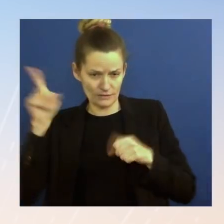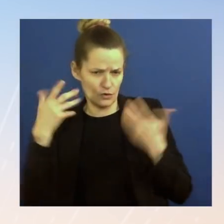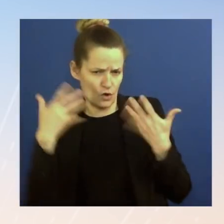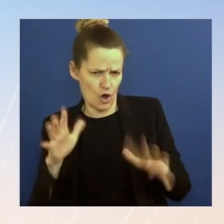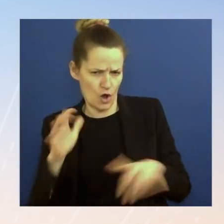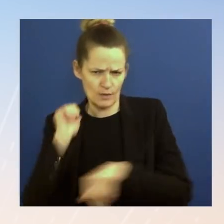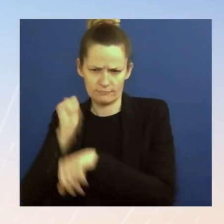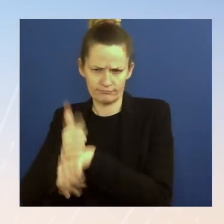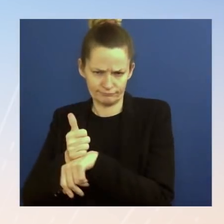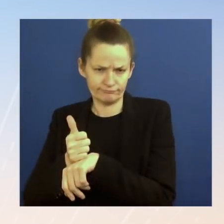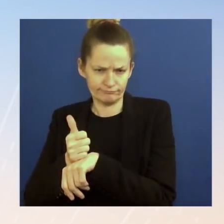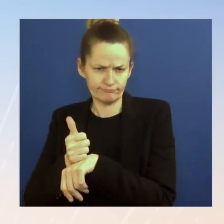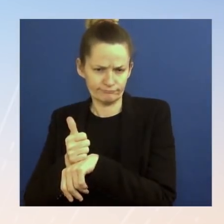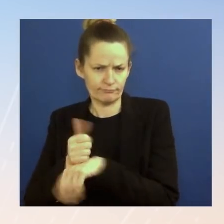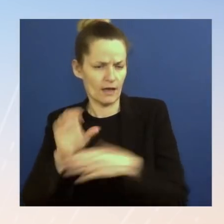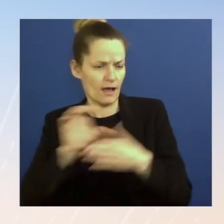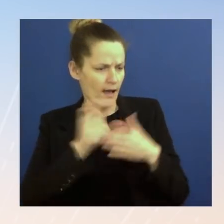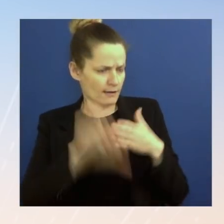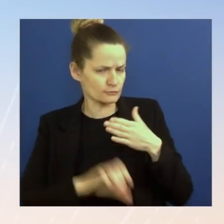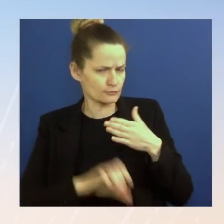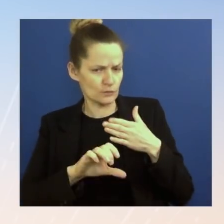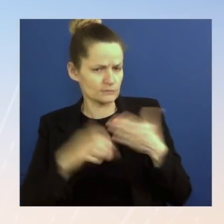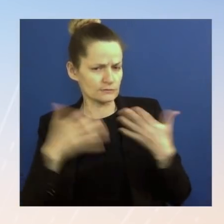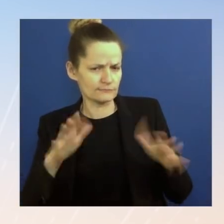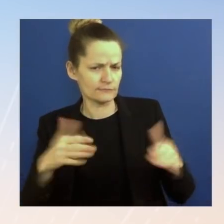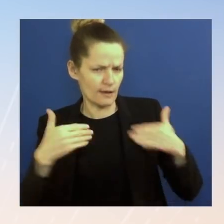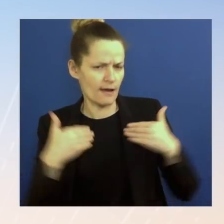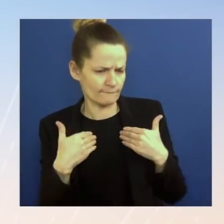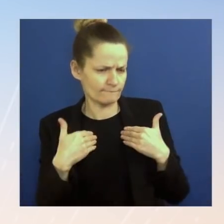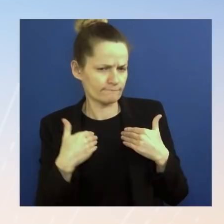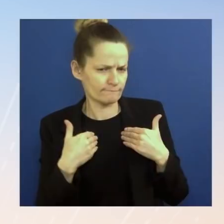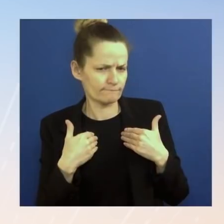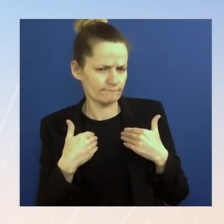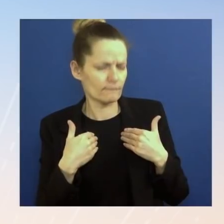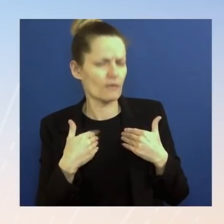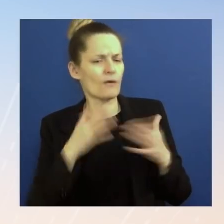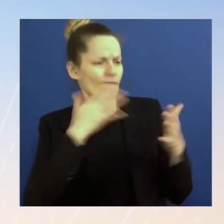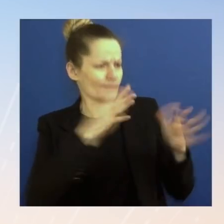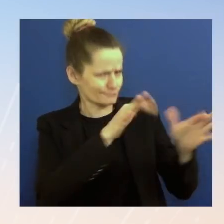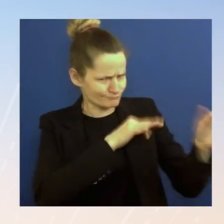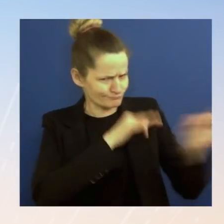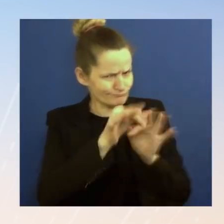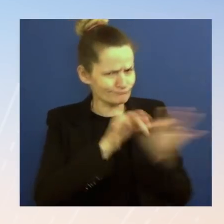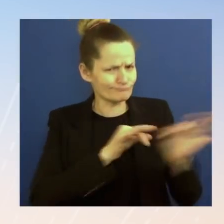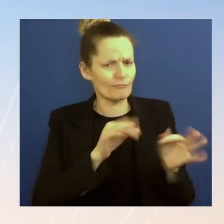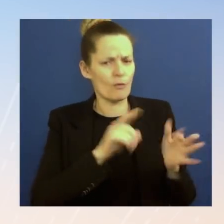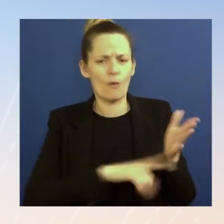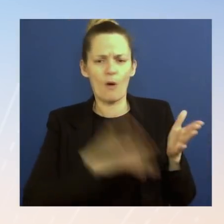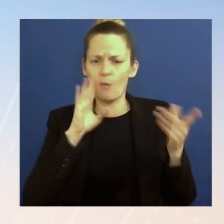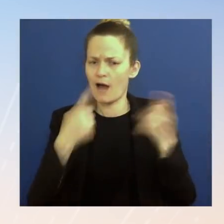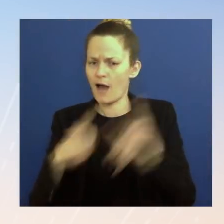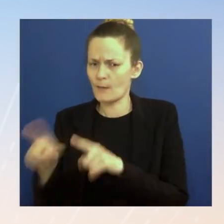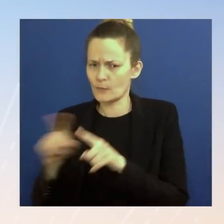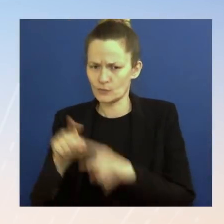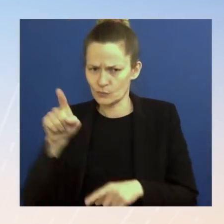and steps in response to the actions of Russia -- the brutal actions that have certainly impacted Ukrainian people